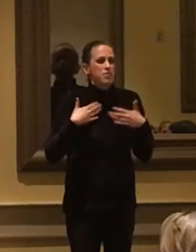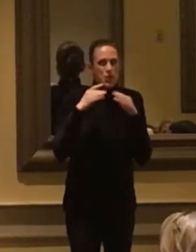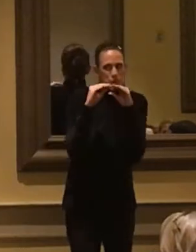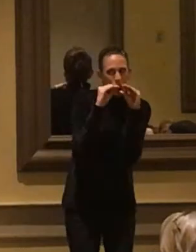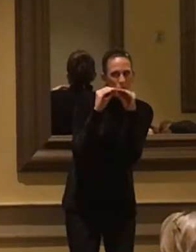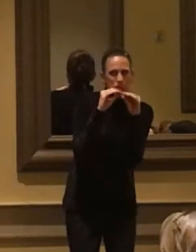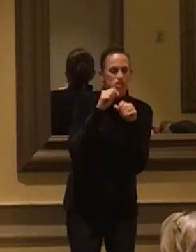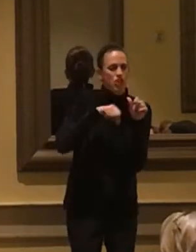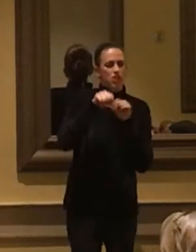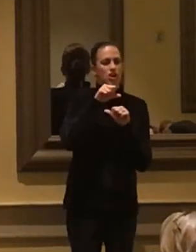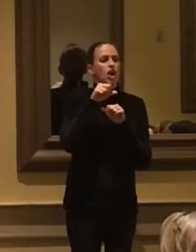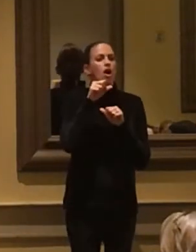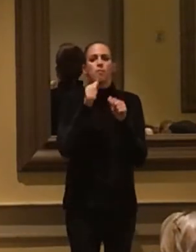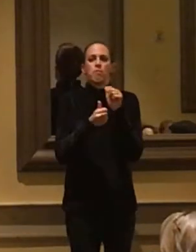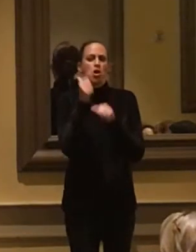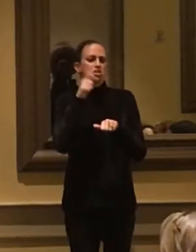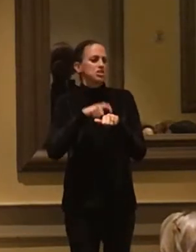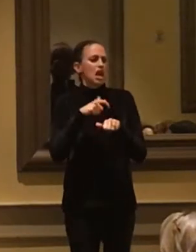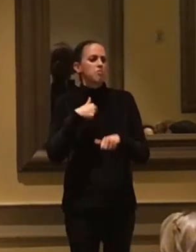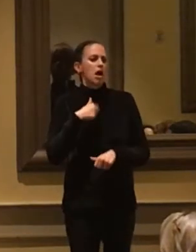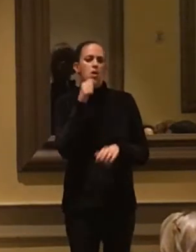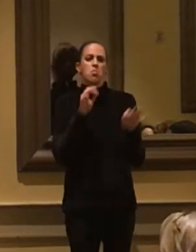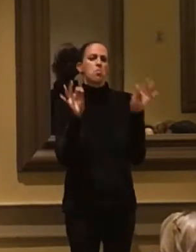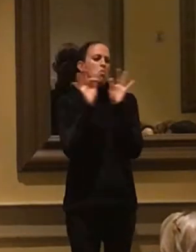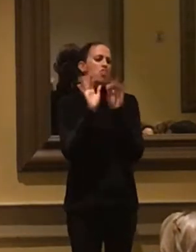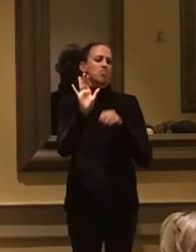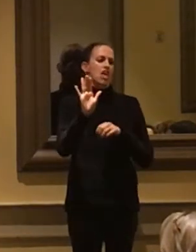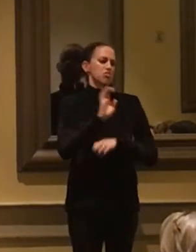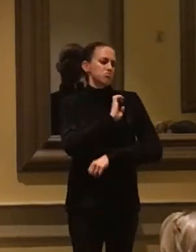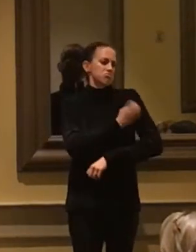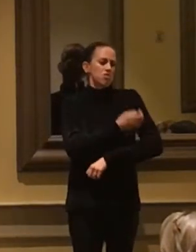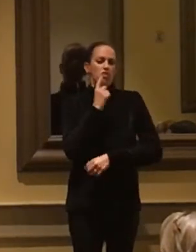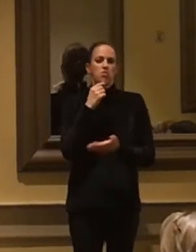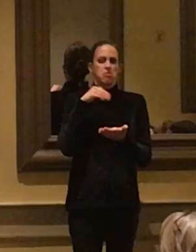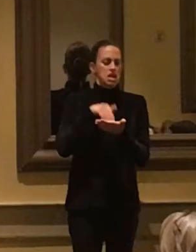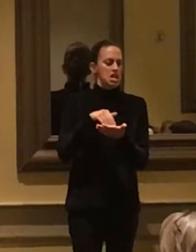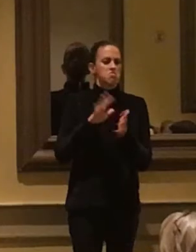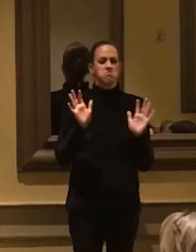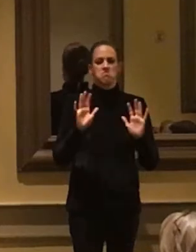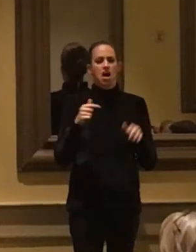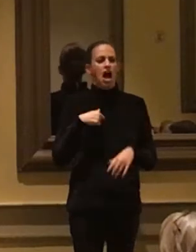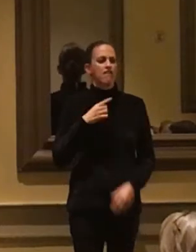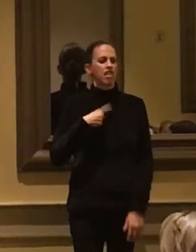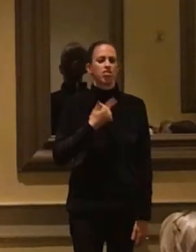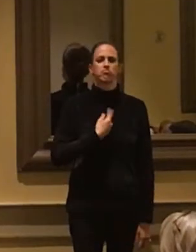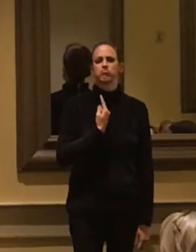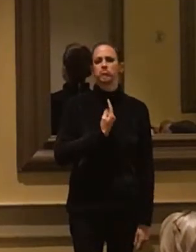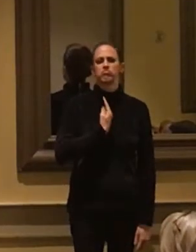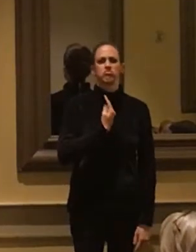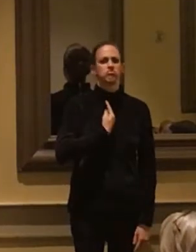I'm not worth a 0.0001% of their energy it takes to repeat themselves so that I'm not left in the dark.